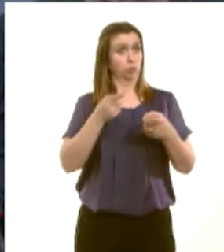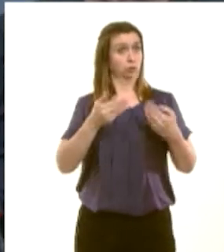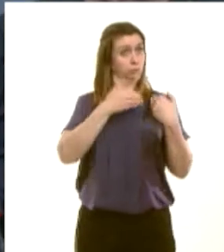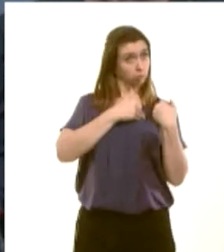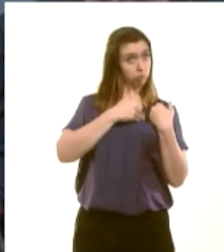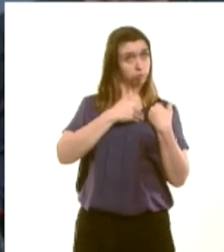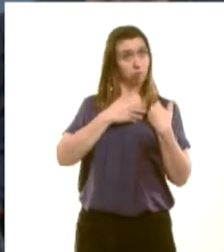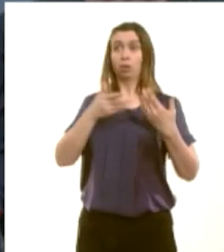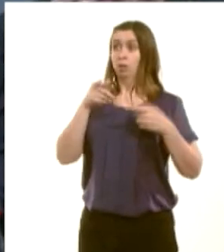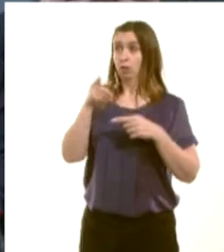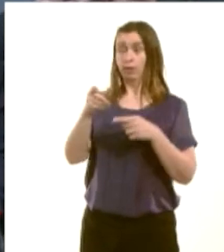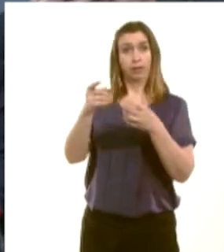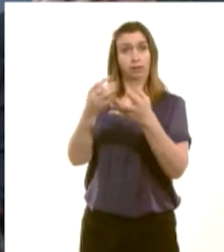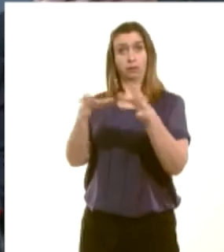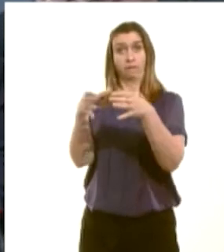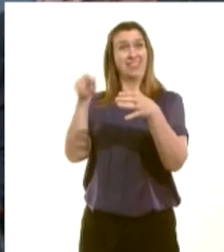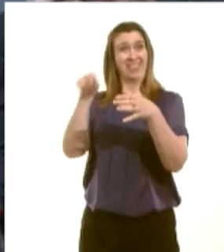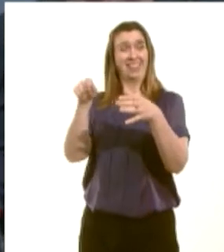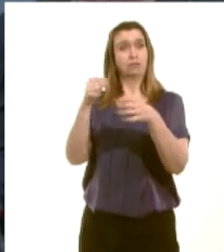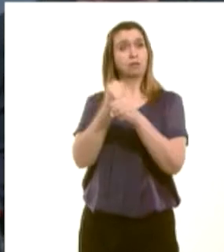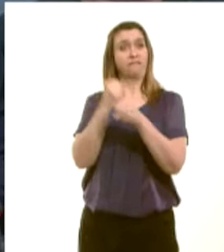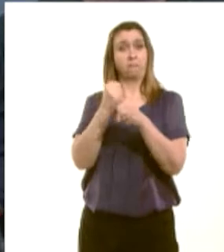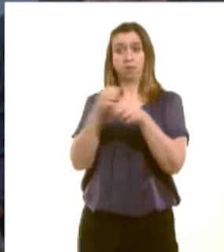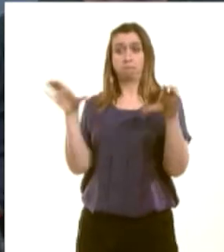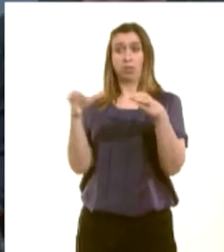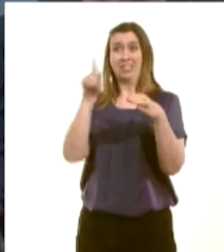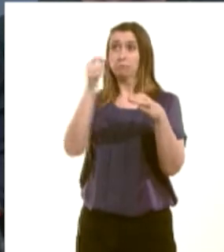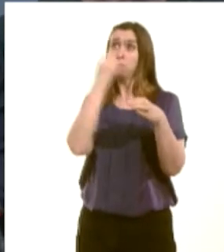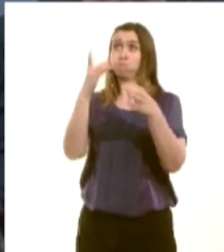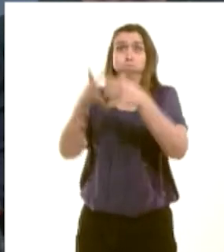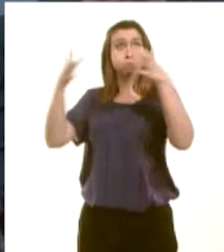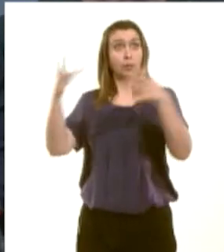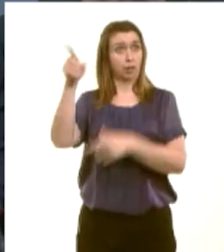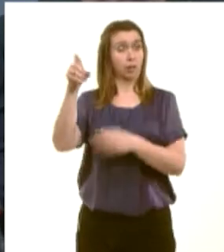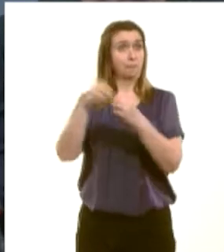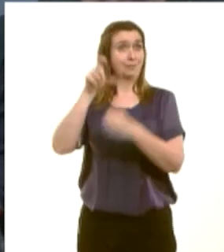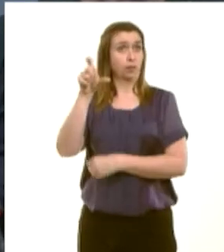It is the biggest public body in Wales. We have seen previous poor reports about governance.